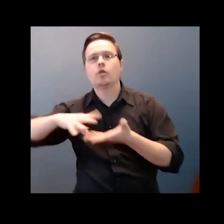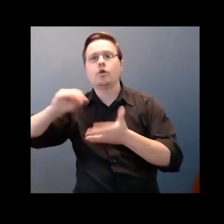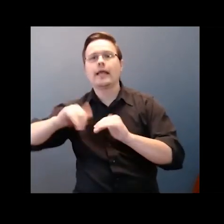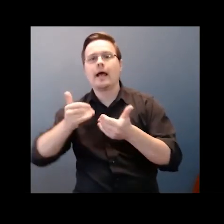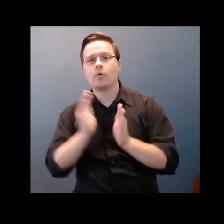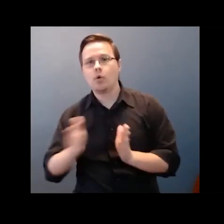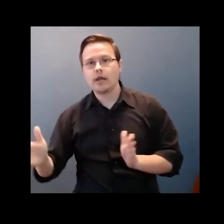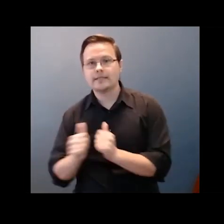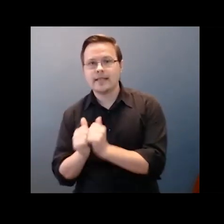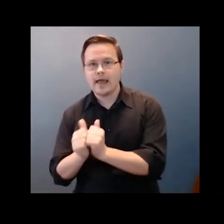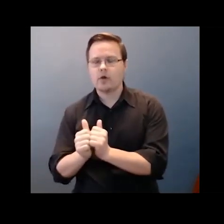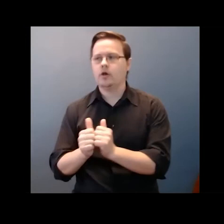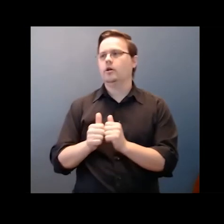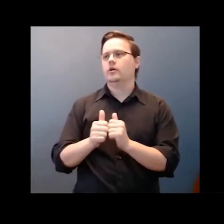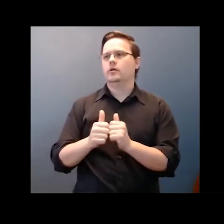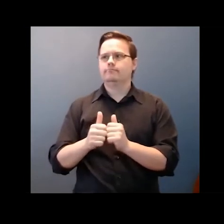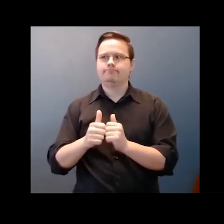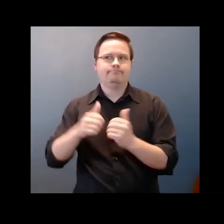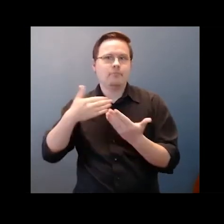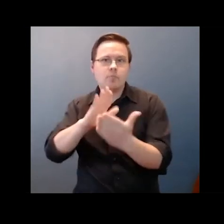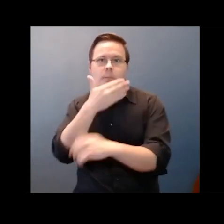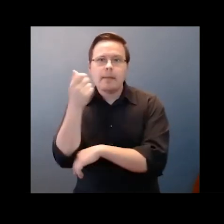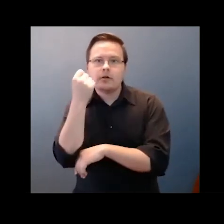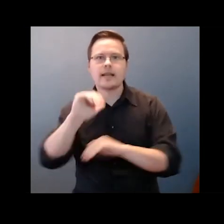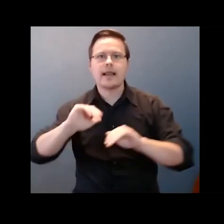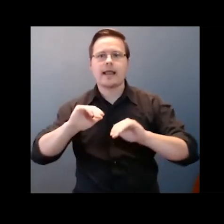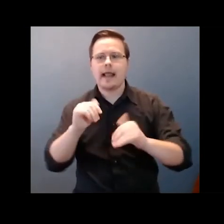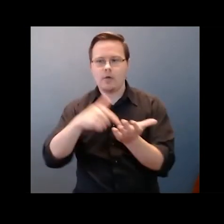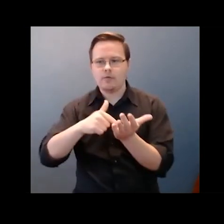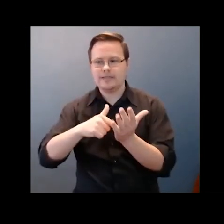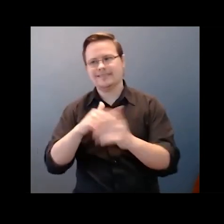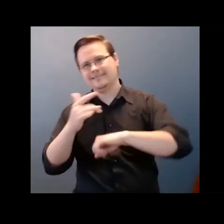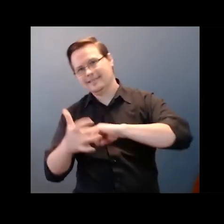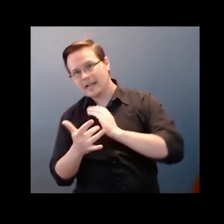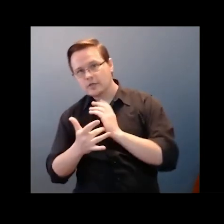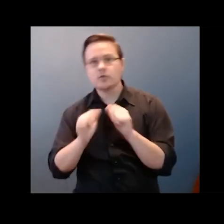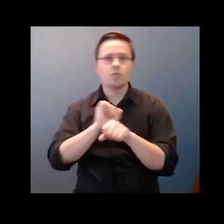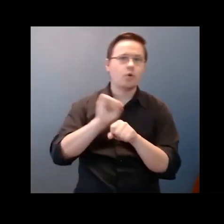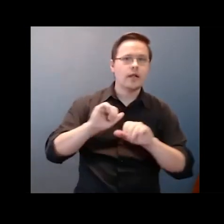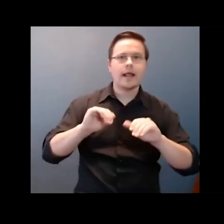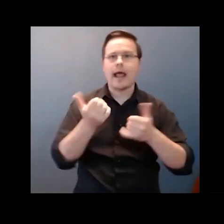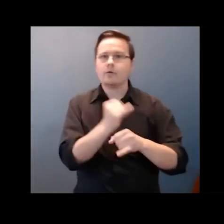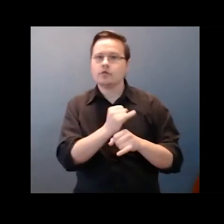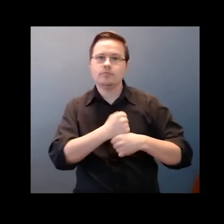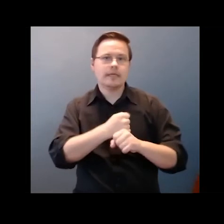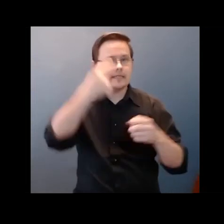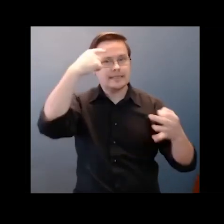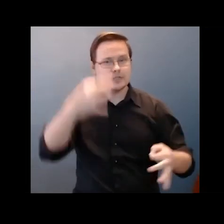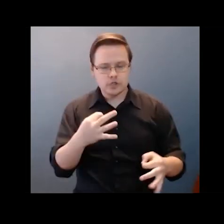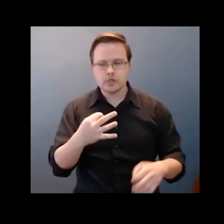building trust relationships learning to organize together like coming to better understandings of how these technologies work and how is it to just make decisions.